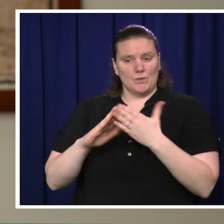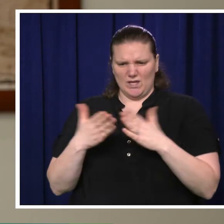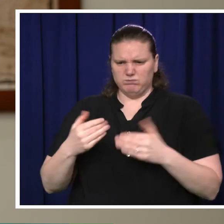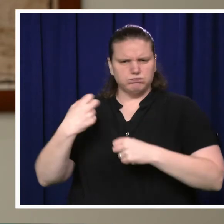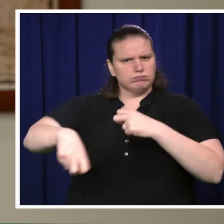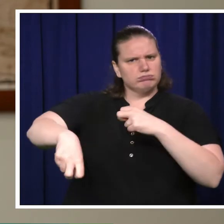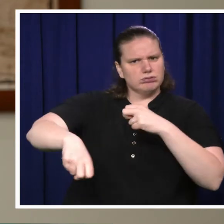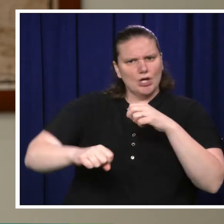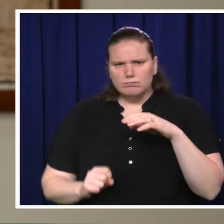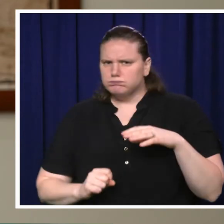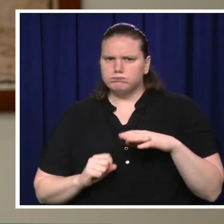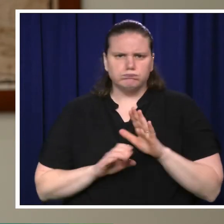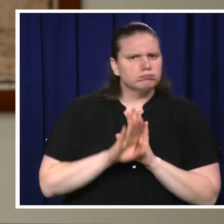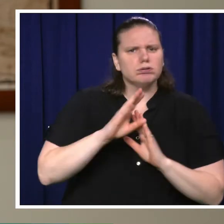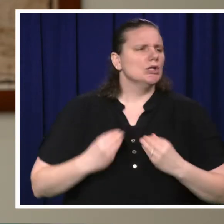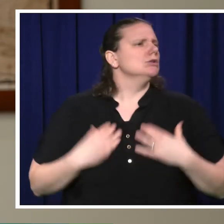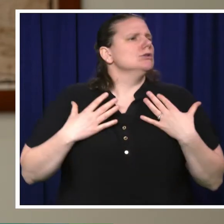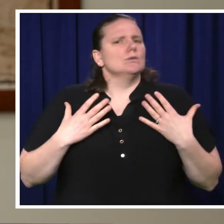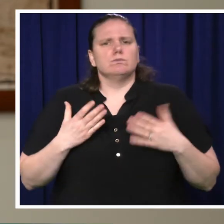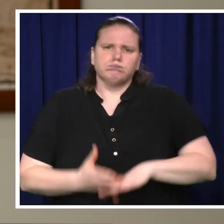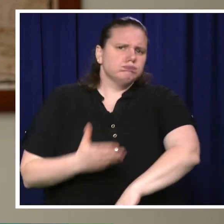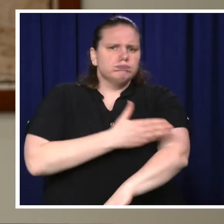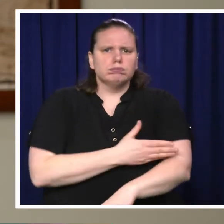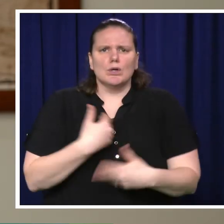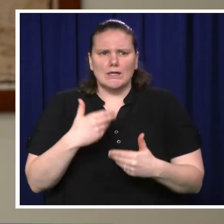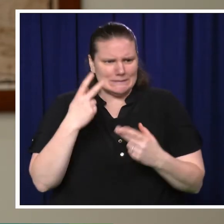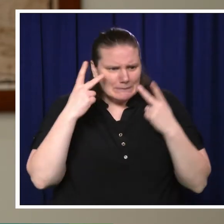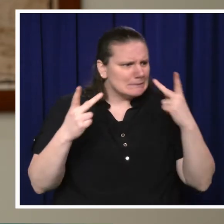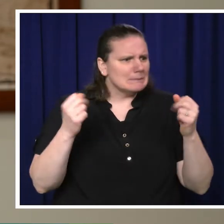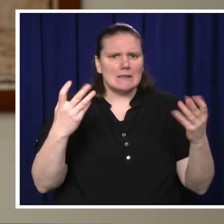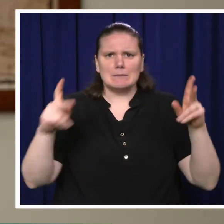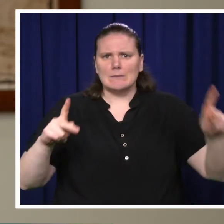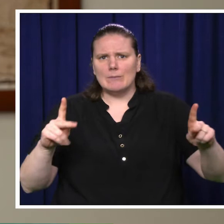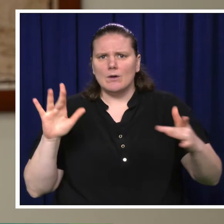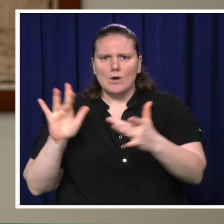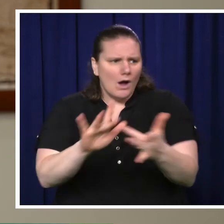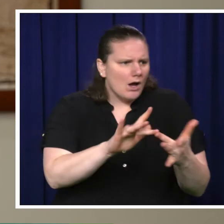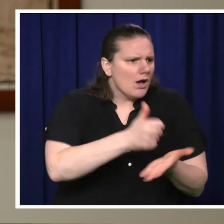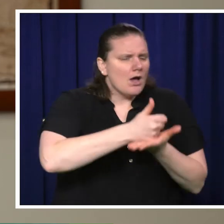But the Clark County community is resilient. It's been inspiring and uplifting to see so many